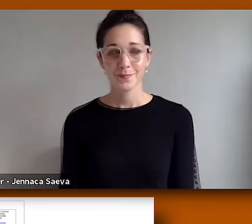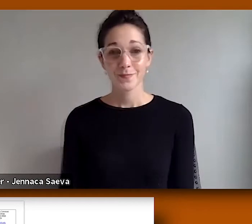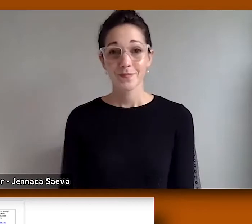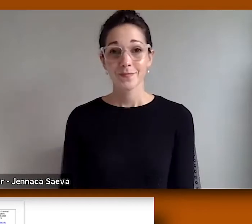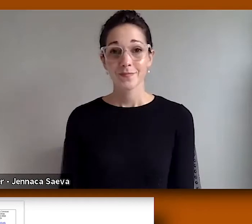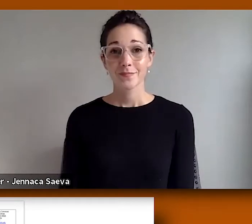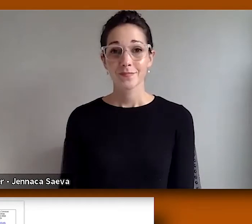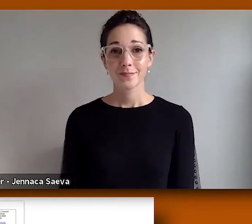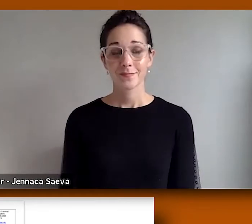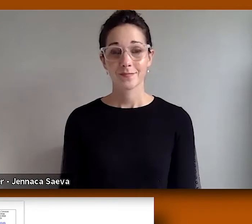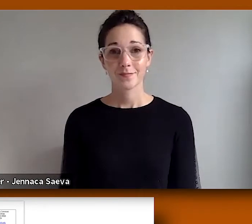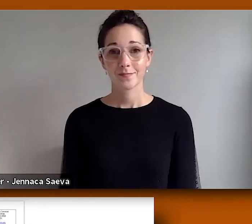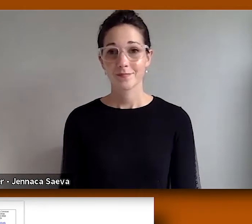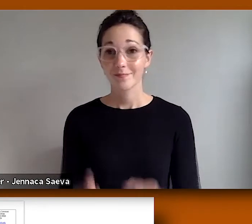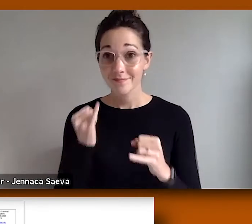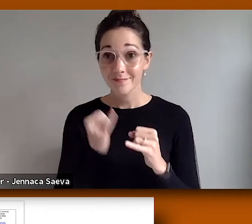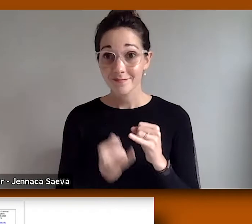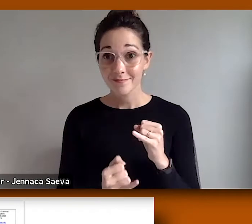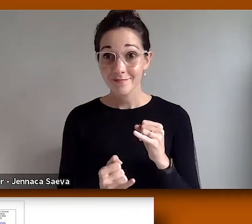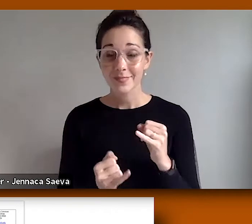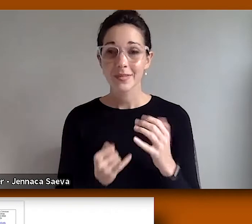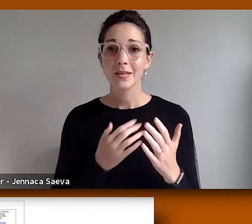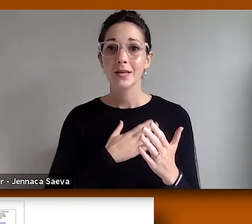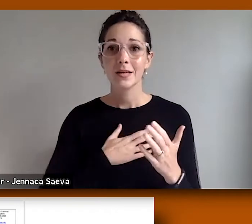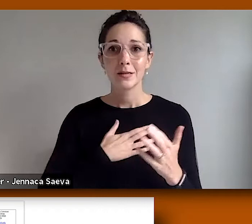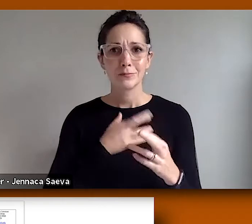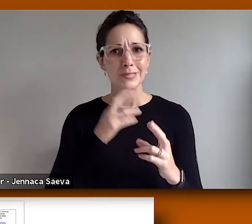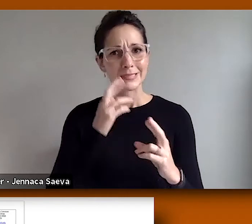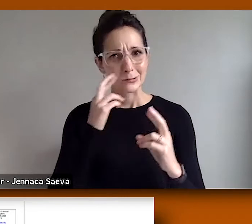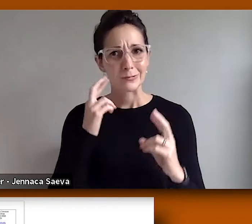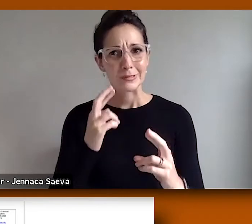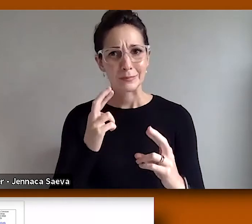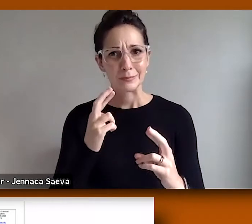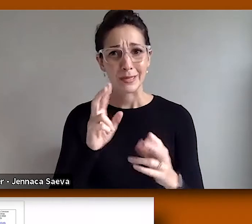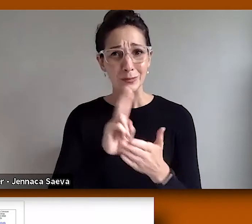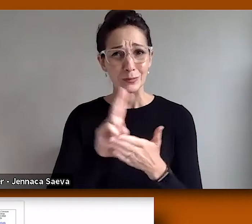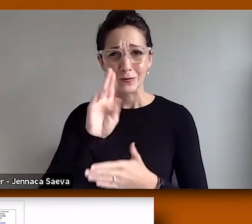And lastly, please respect all university internal deadlines.